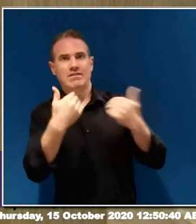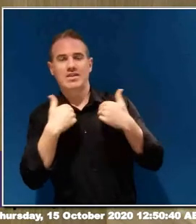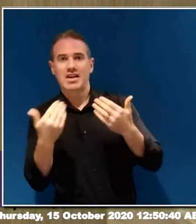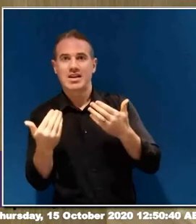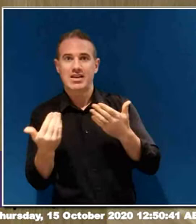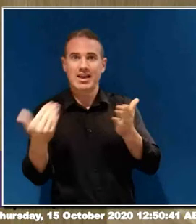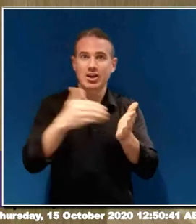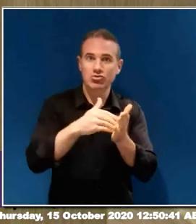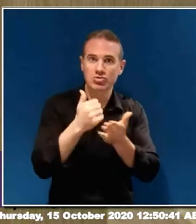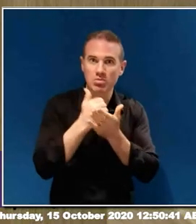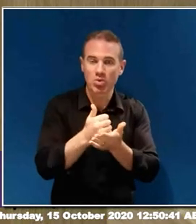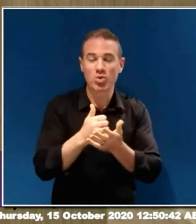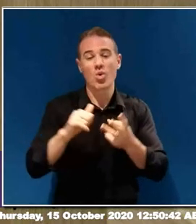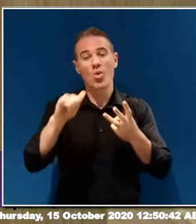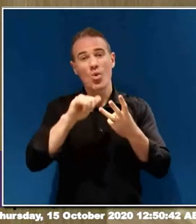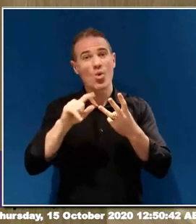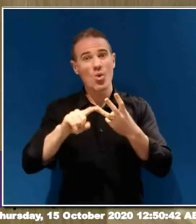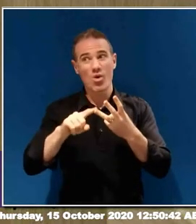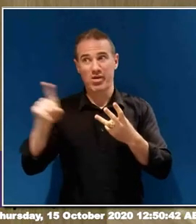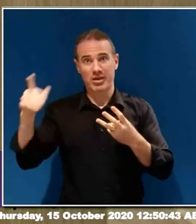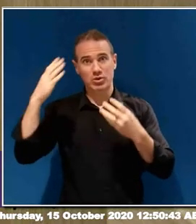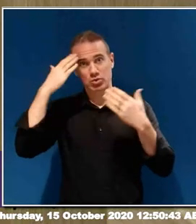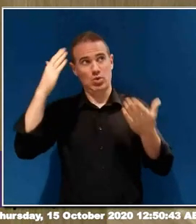And your experience in the past, and I appreciate this is not